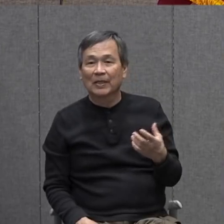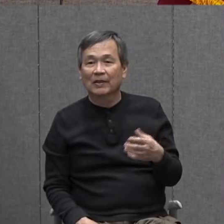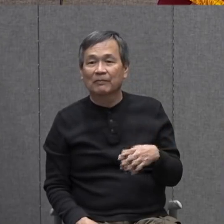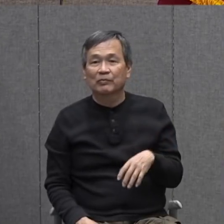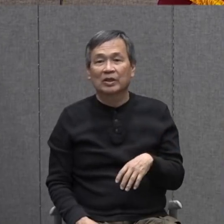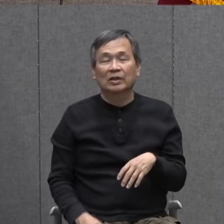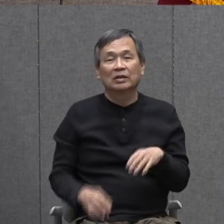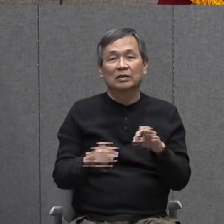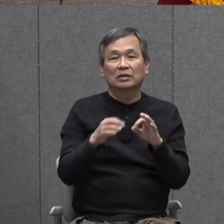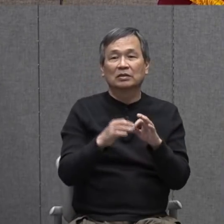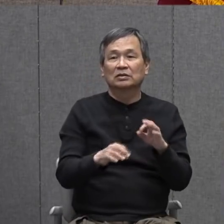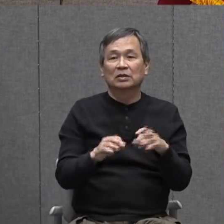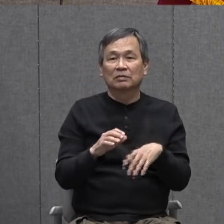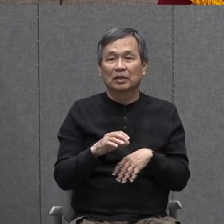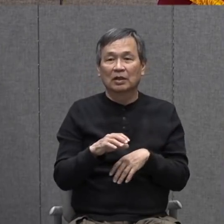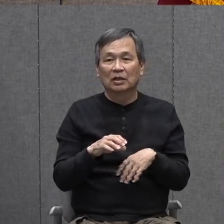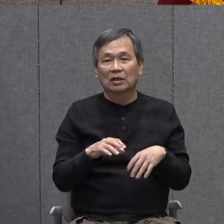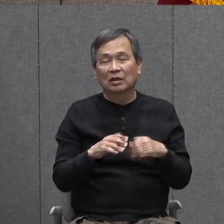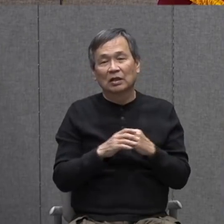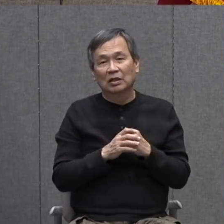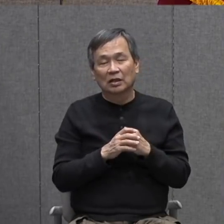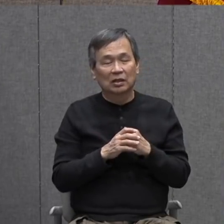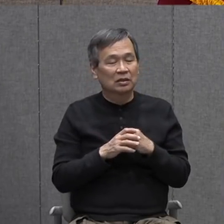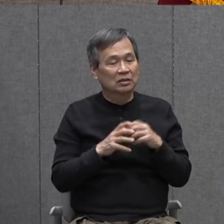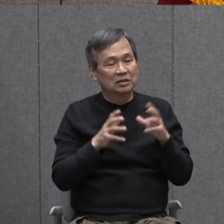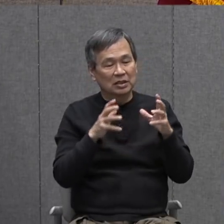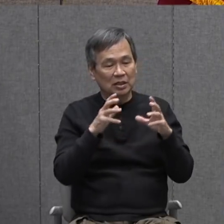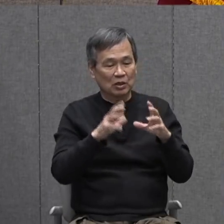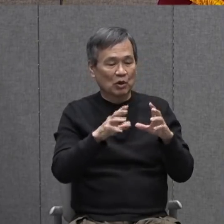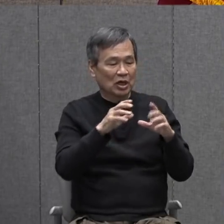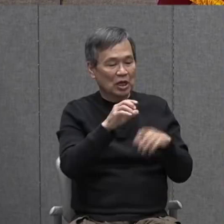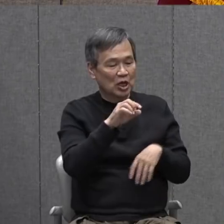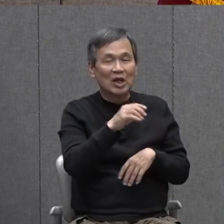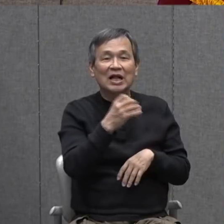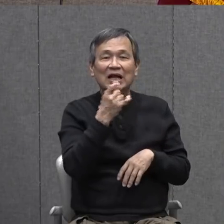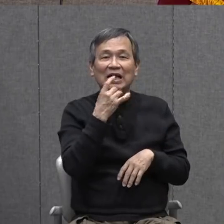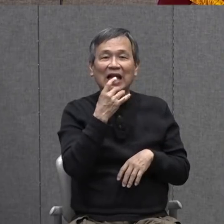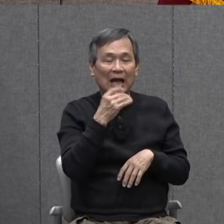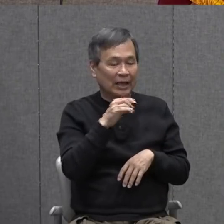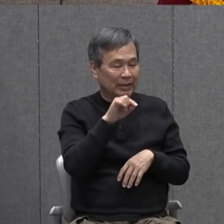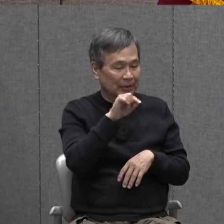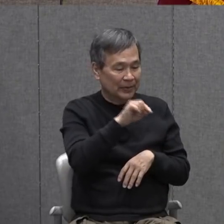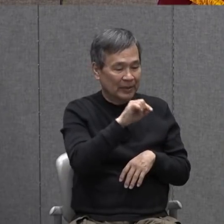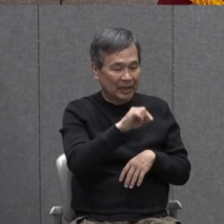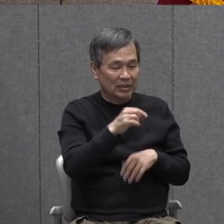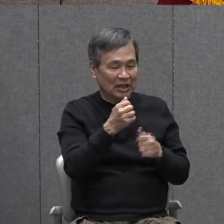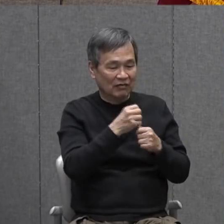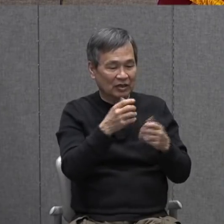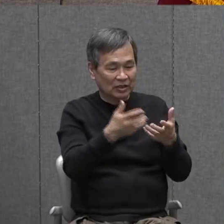and leaving it white while you color everything around it and that makes a nice, shiny texture.